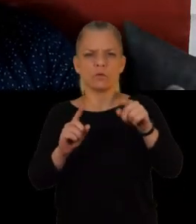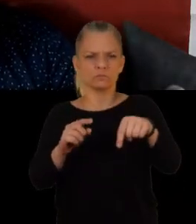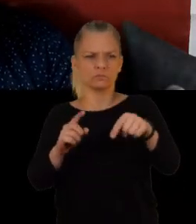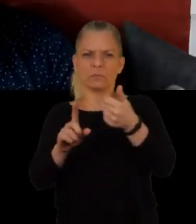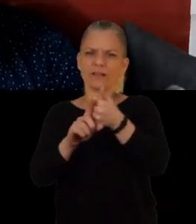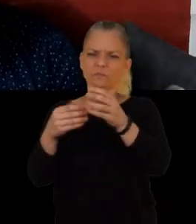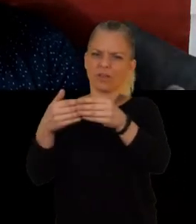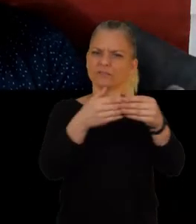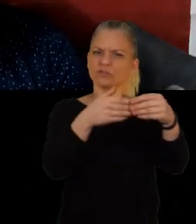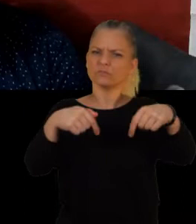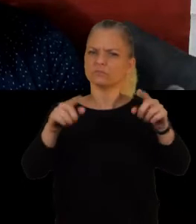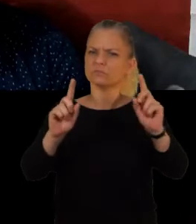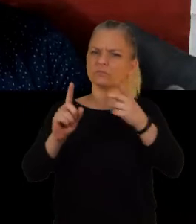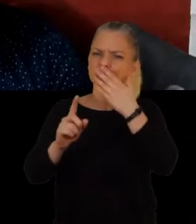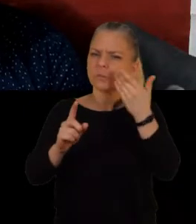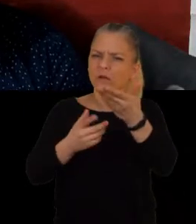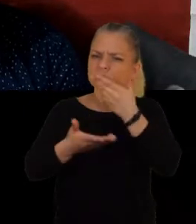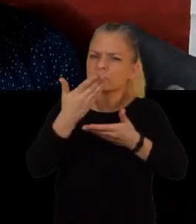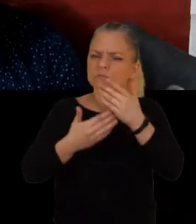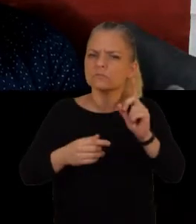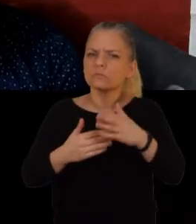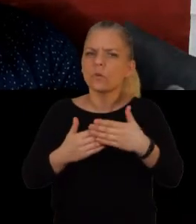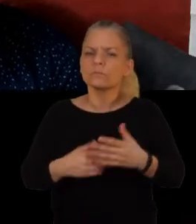but what's this thing about peer leadership tell us a little bit more